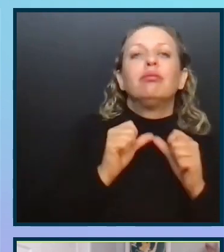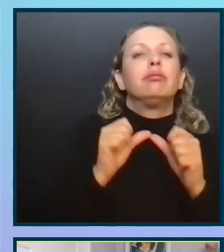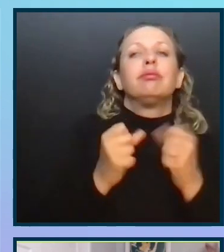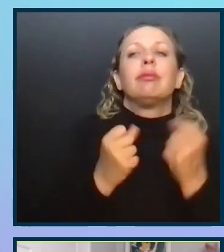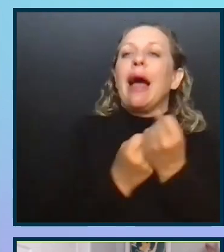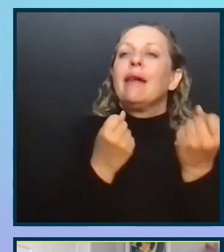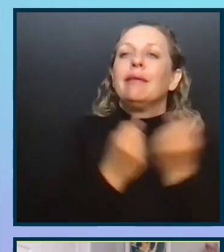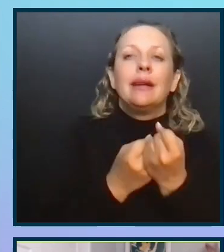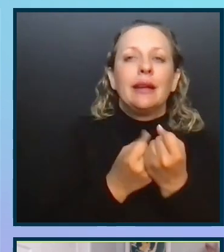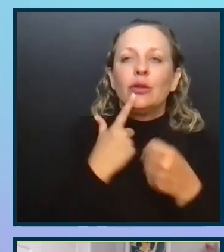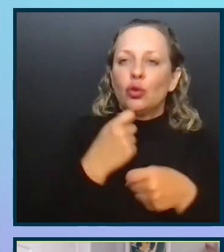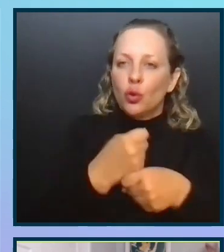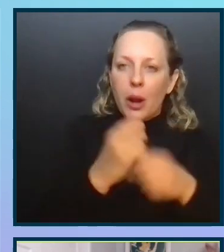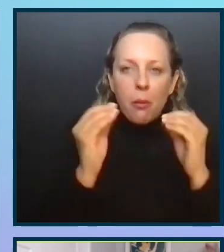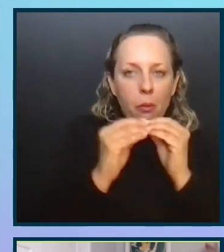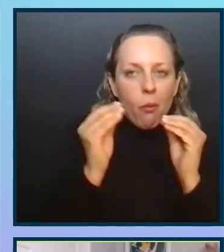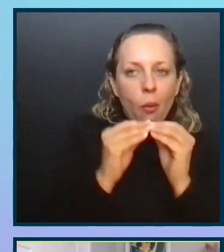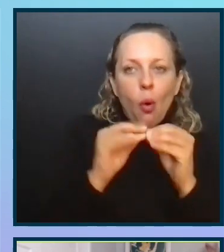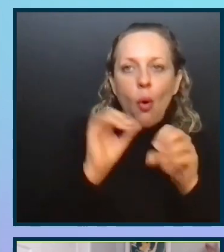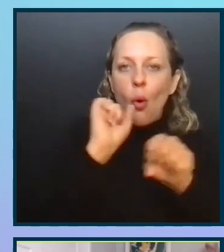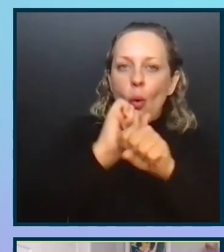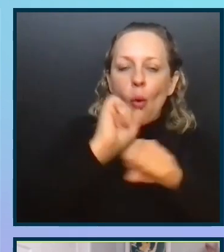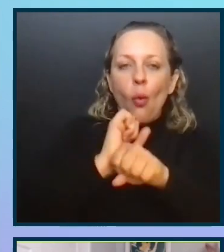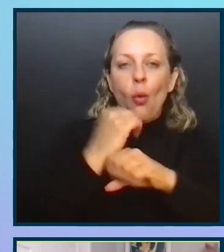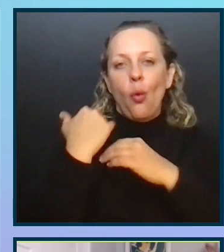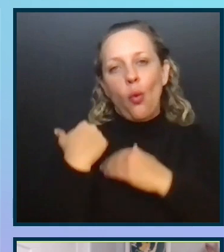get more funding and prioritize what we do.